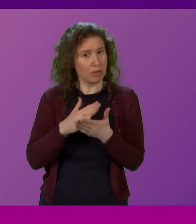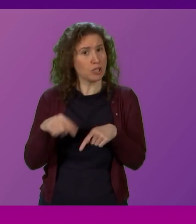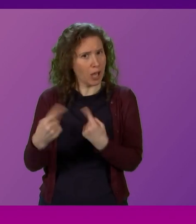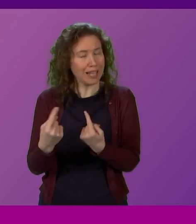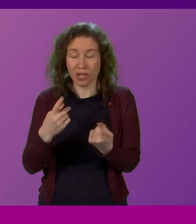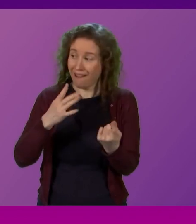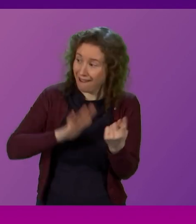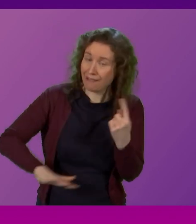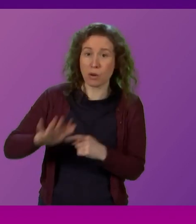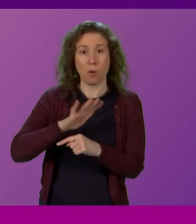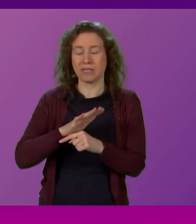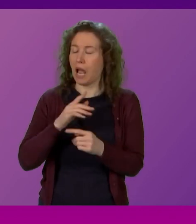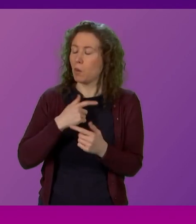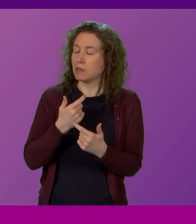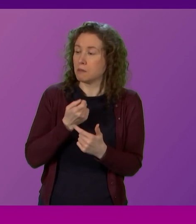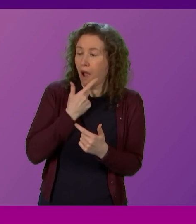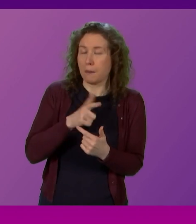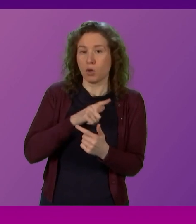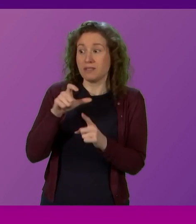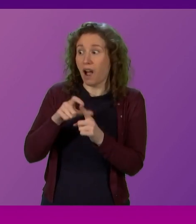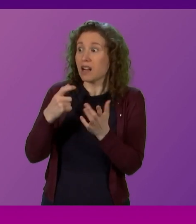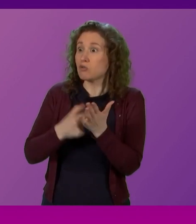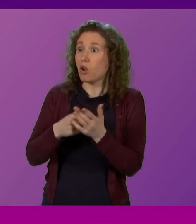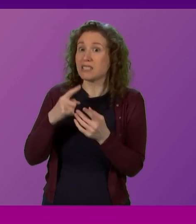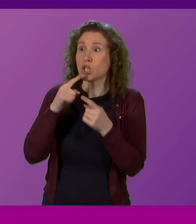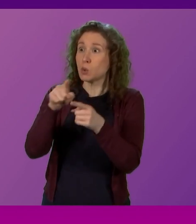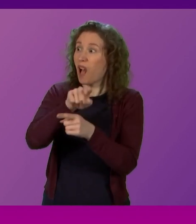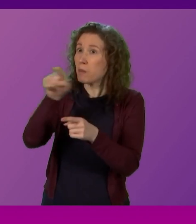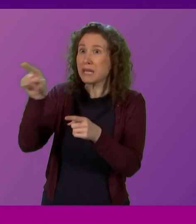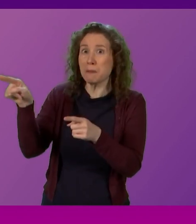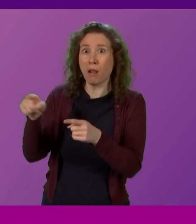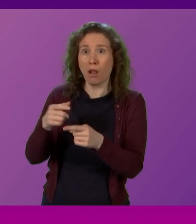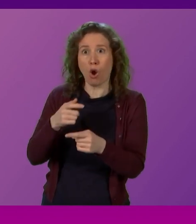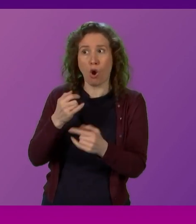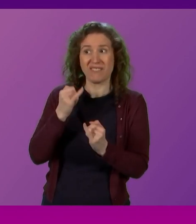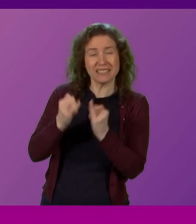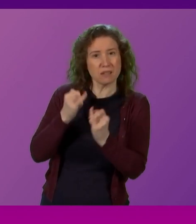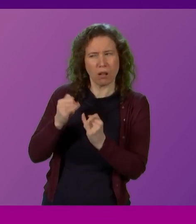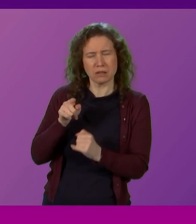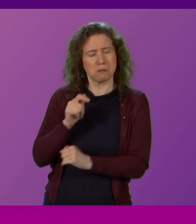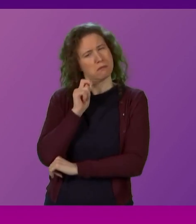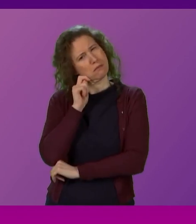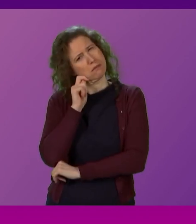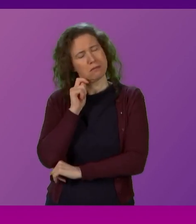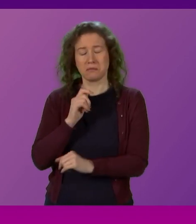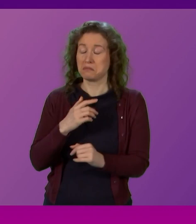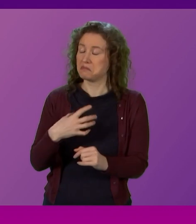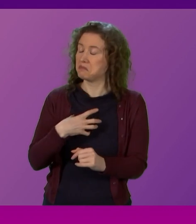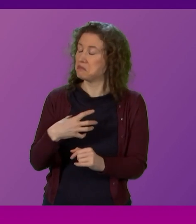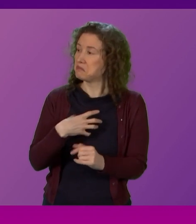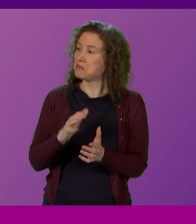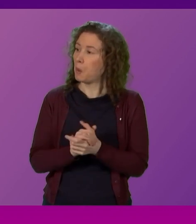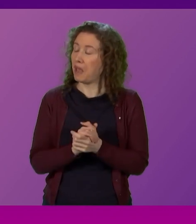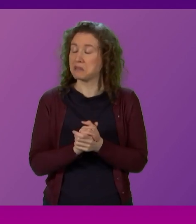now—about Douglas Ross accusing anybody else of throwing insults.